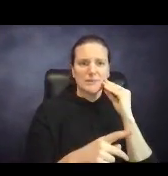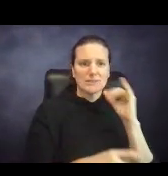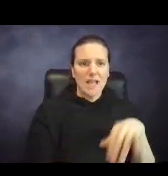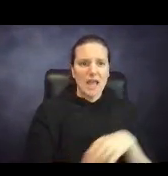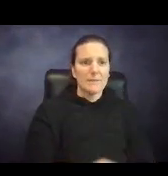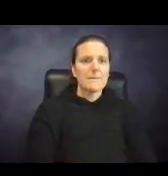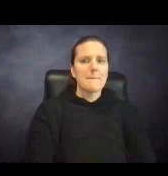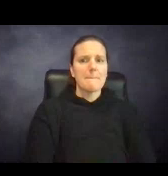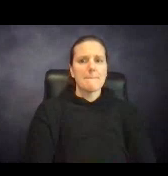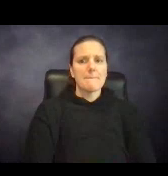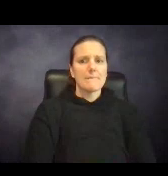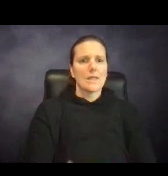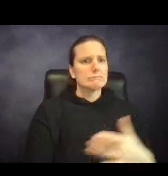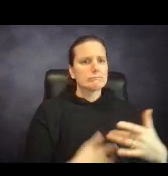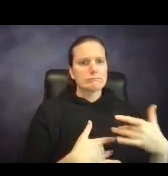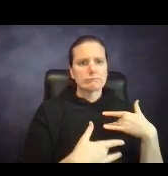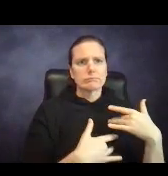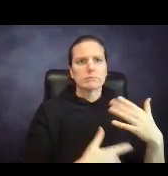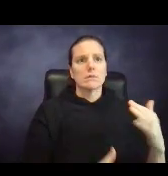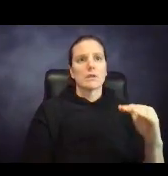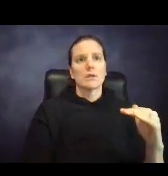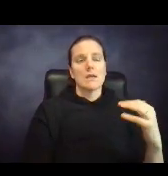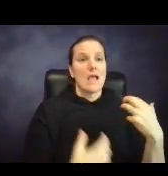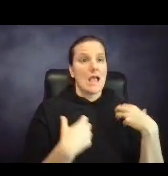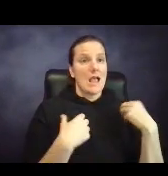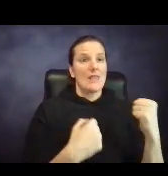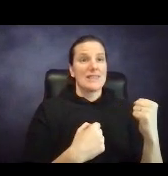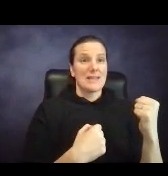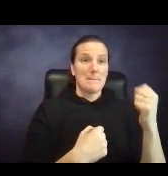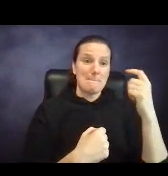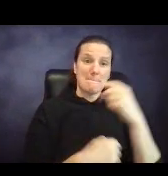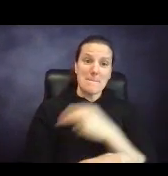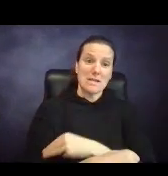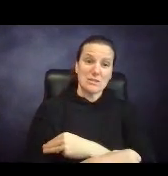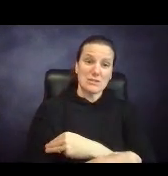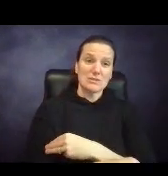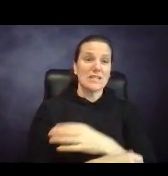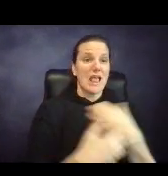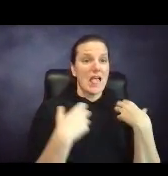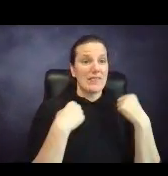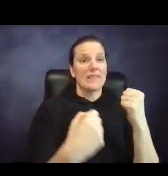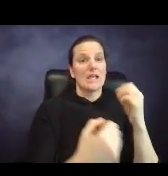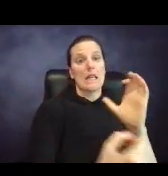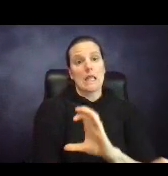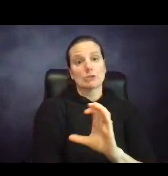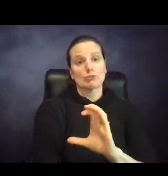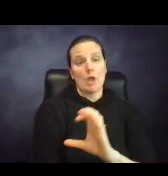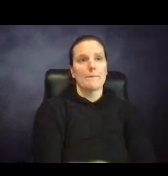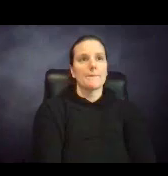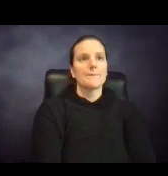It's very disconcerting to make healthy muscles and to make healthy cholesterol. So we use this slide at the first lecture if you just wanna